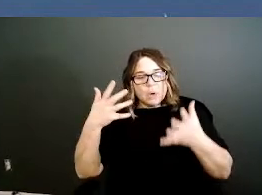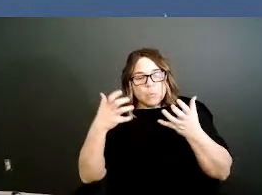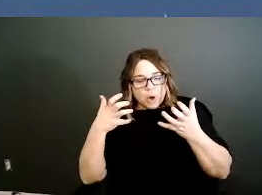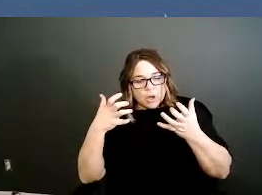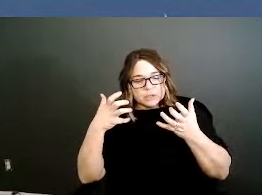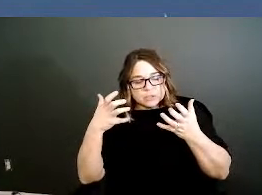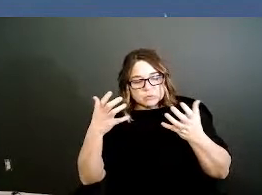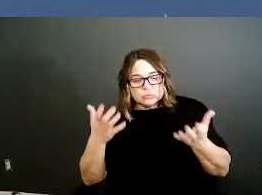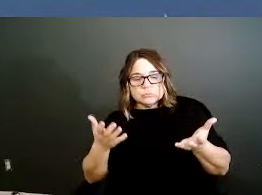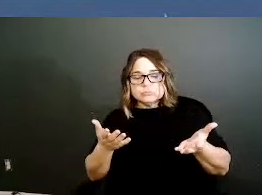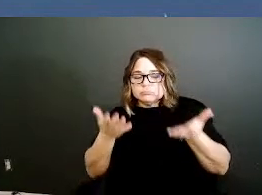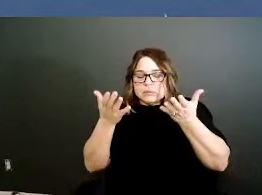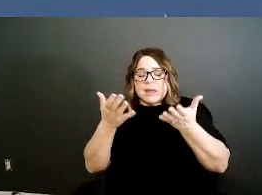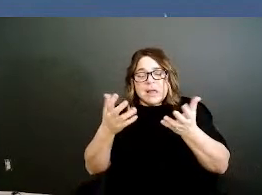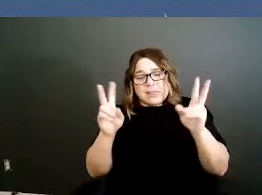AND VIOLENCE, AND I DEFINITELY ECHO AND AGREE WITH ALL